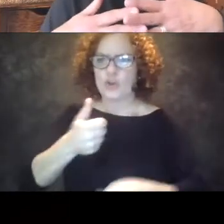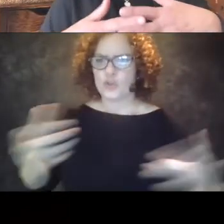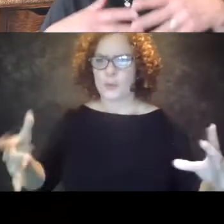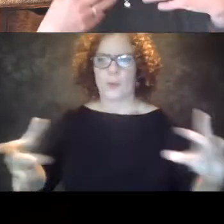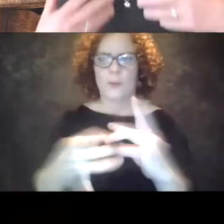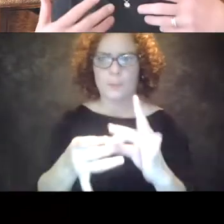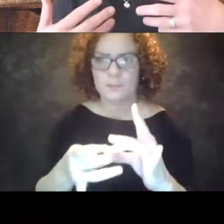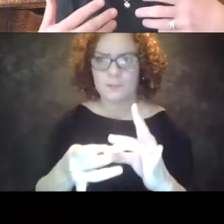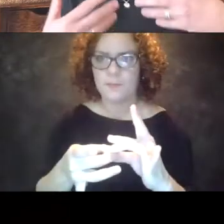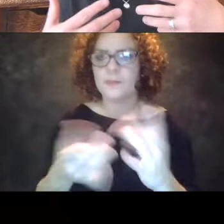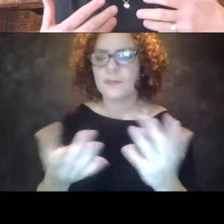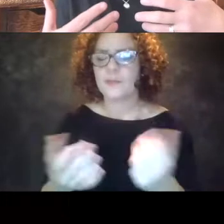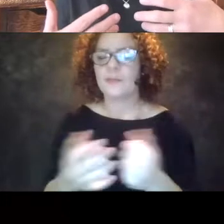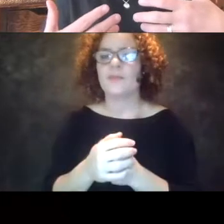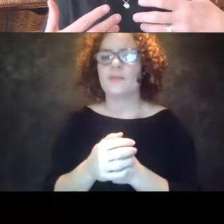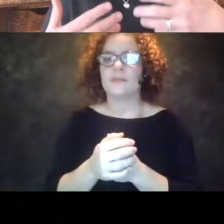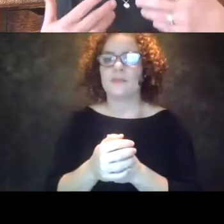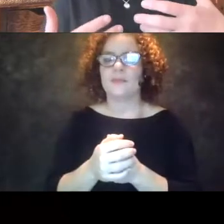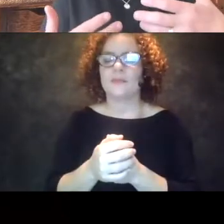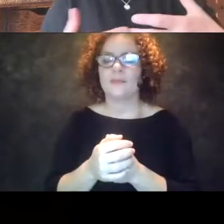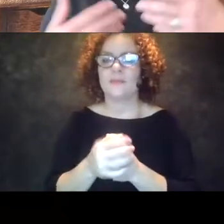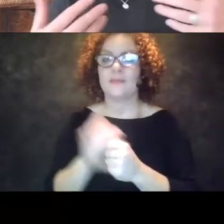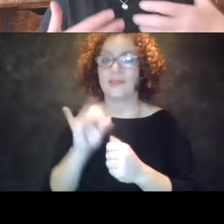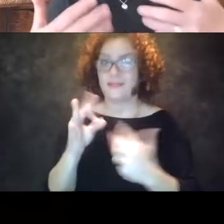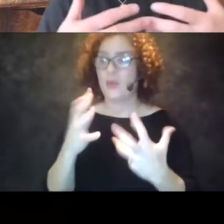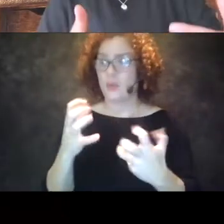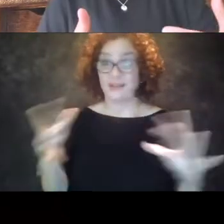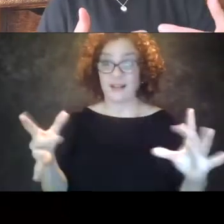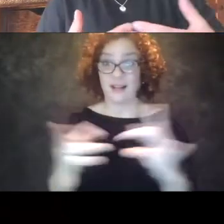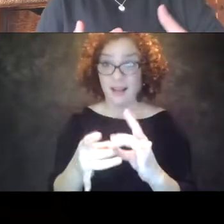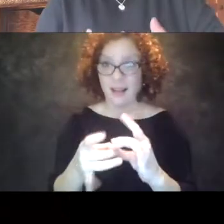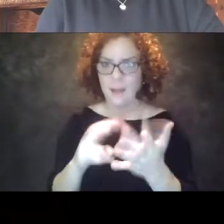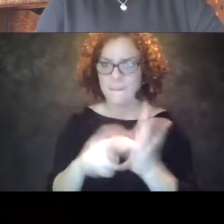without really thinking about intentionally what how you're going to support them learning